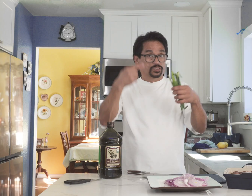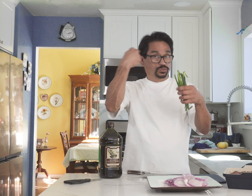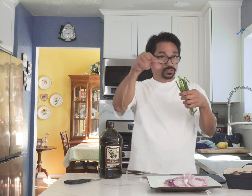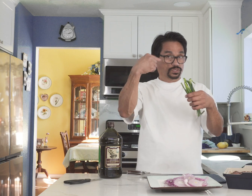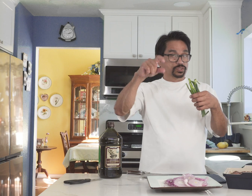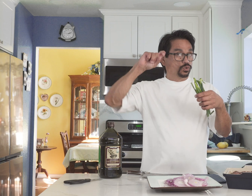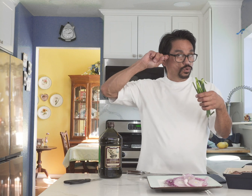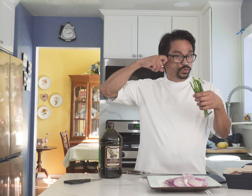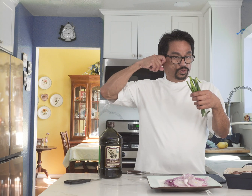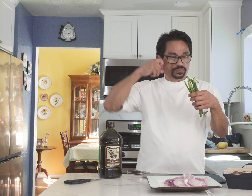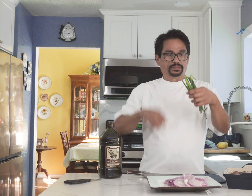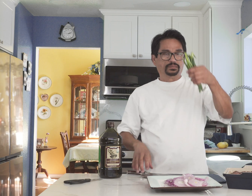Green onions (chop)